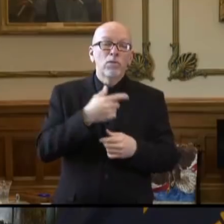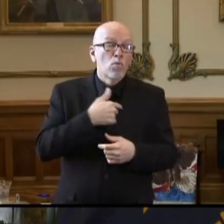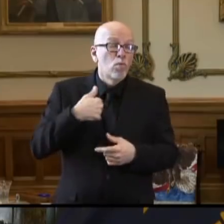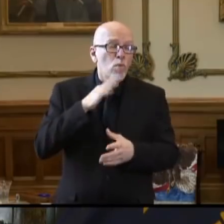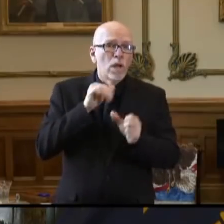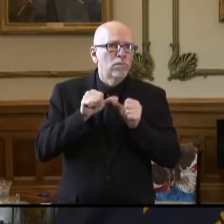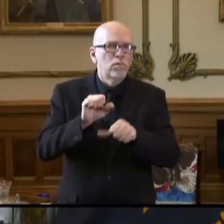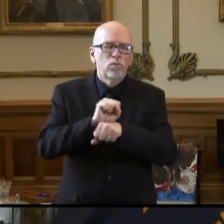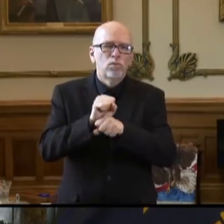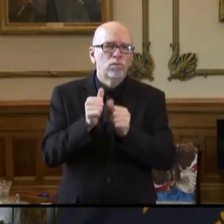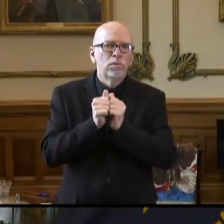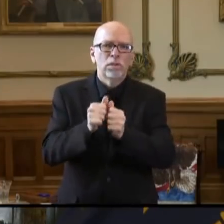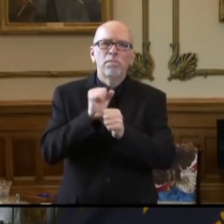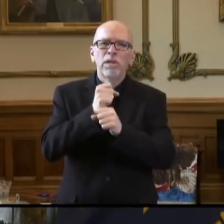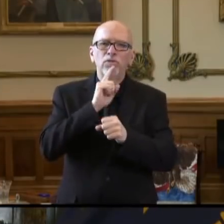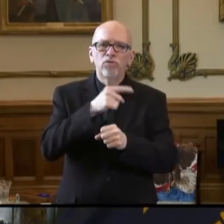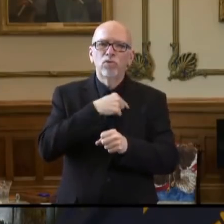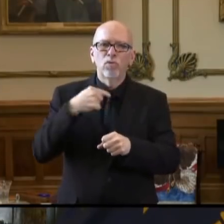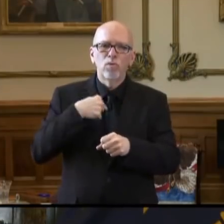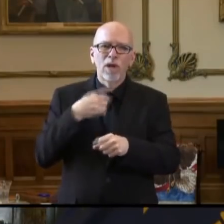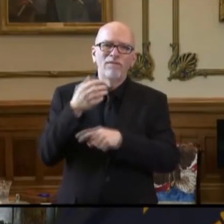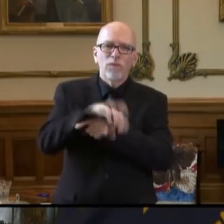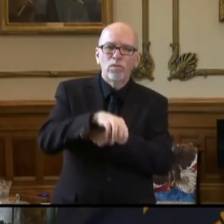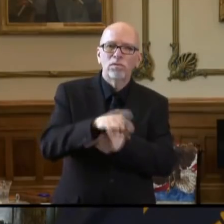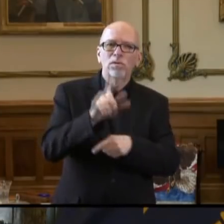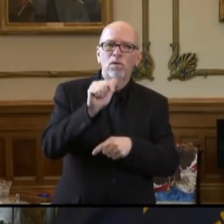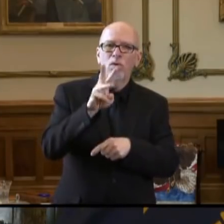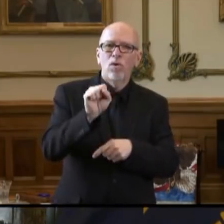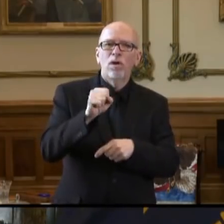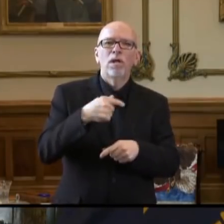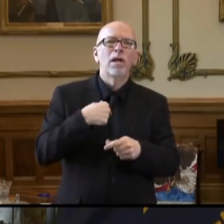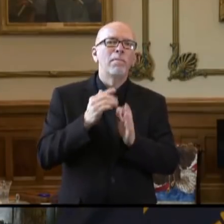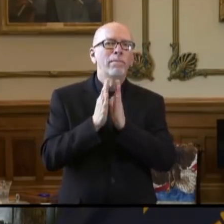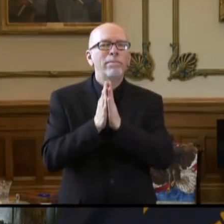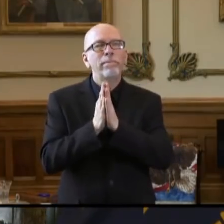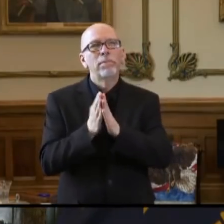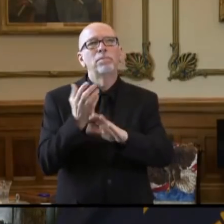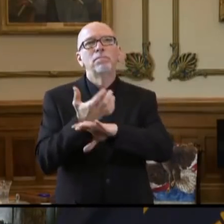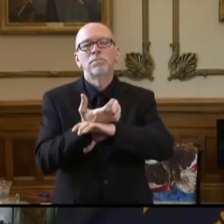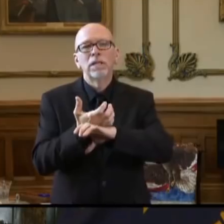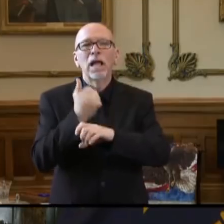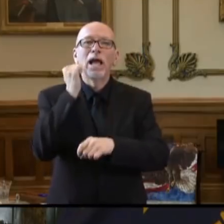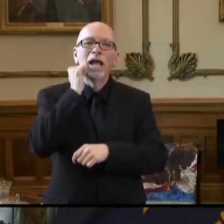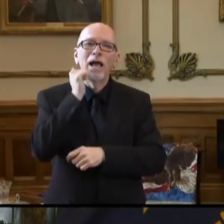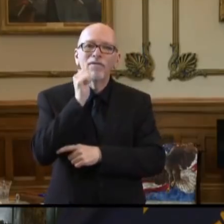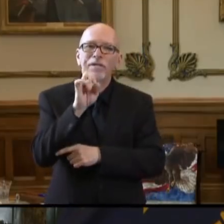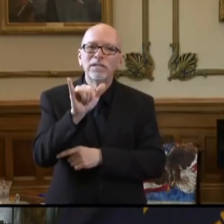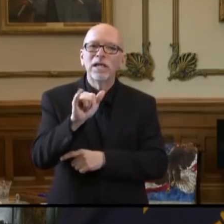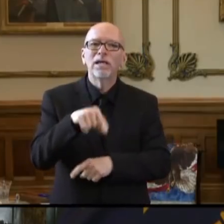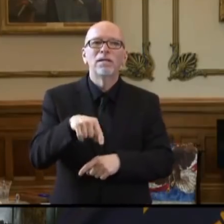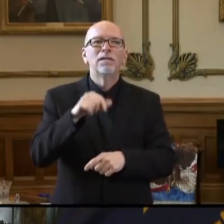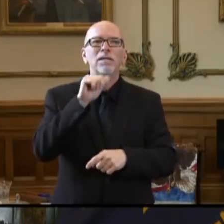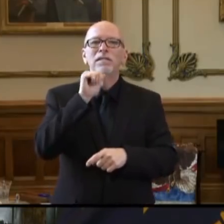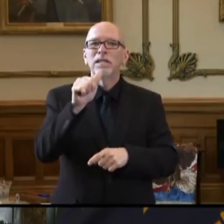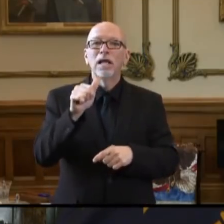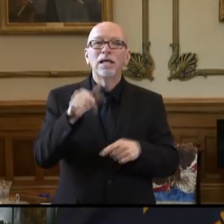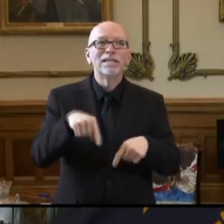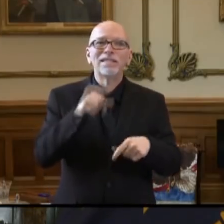LOCAL, STATE AND FEDERAL HEALTH CARE CRISIS THAT'S UPON US AND WE'LL CONTINUE TO WORK TOGETHER TO MAKE SURE THAT WE'RE